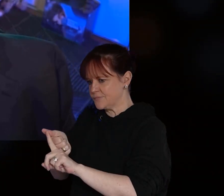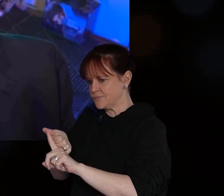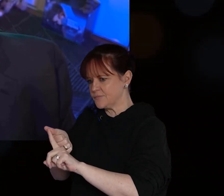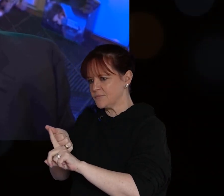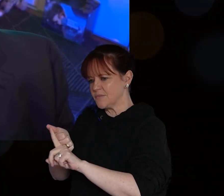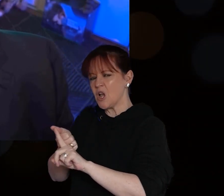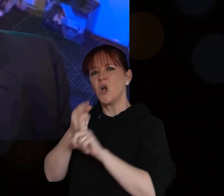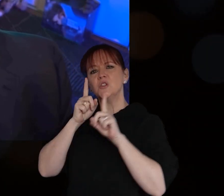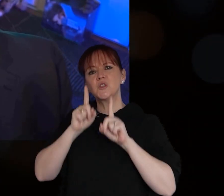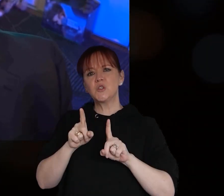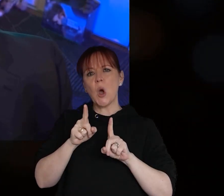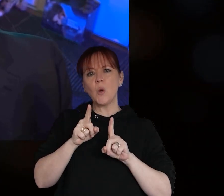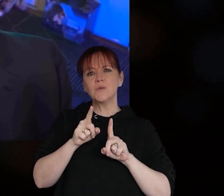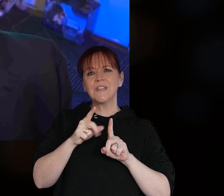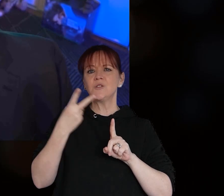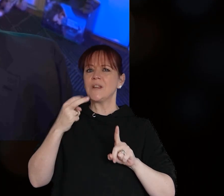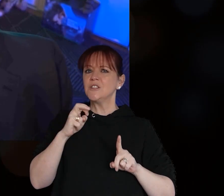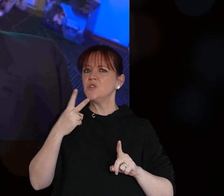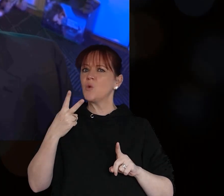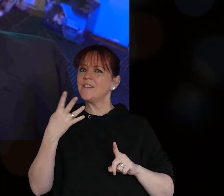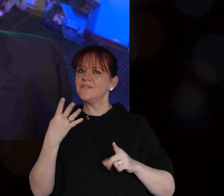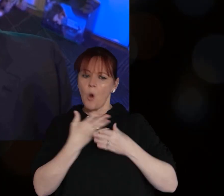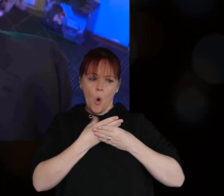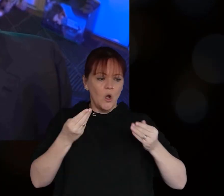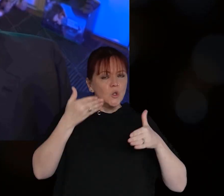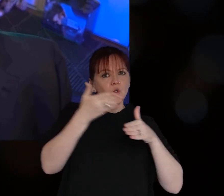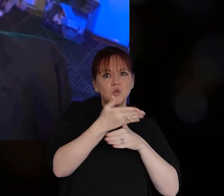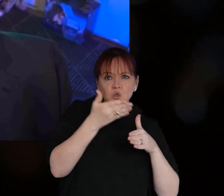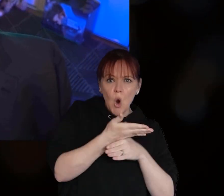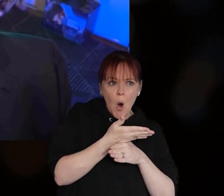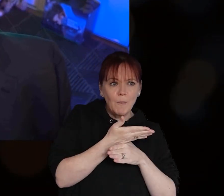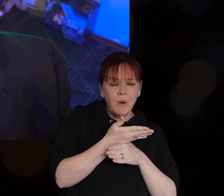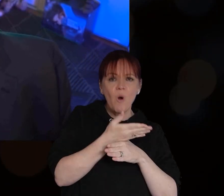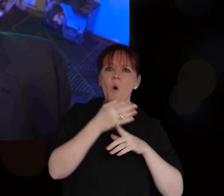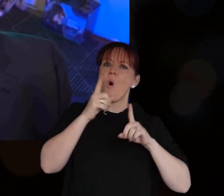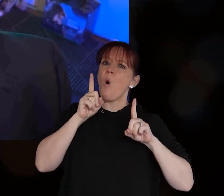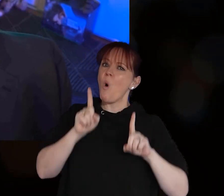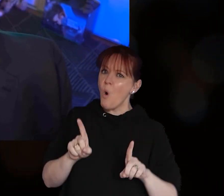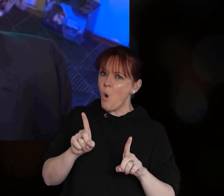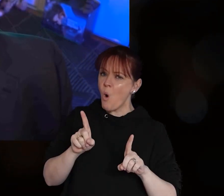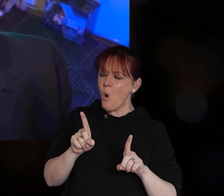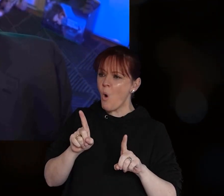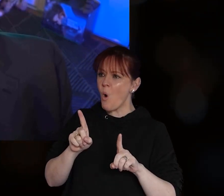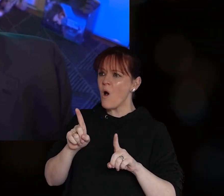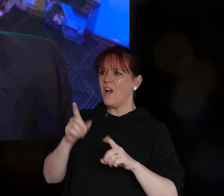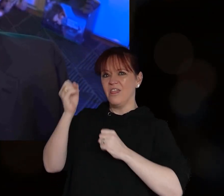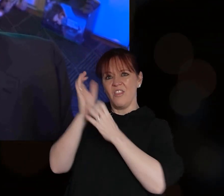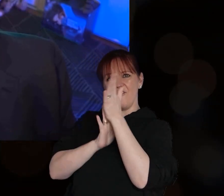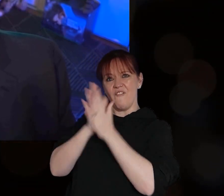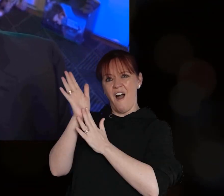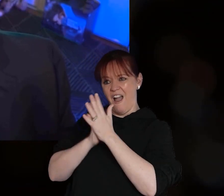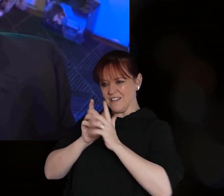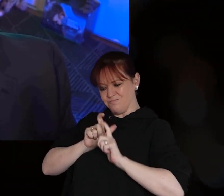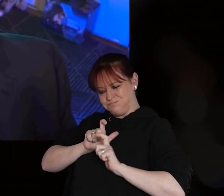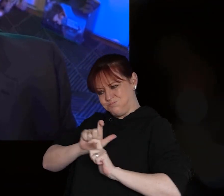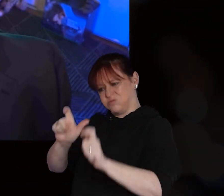and also those even now who are still dealing with the fires in LA, which is still raging as of this recording,